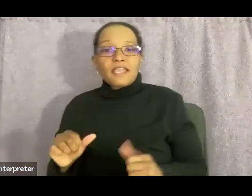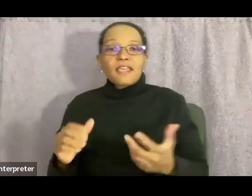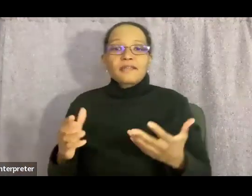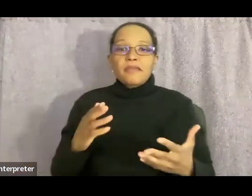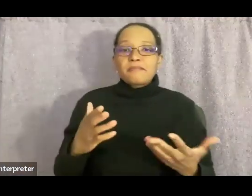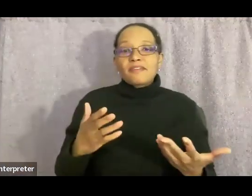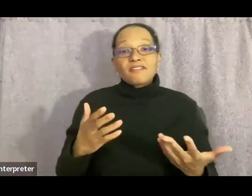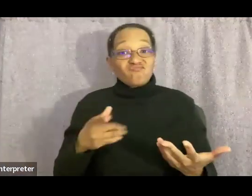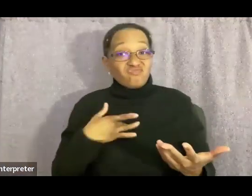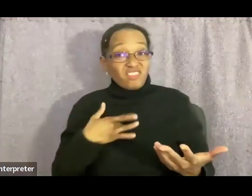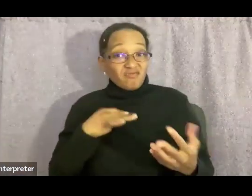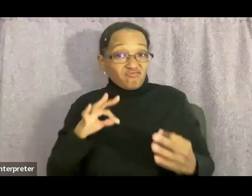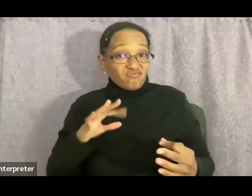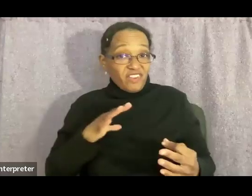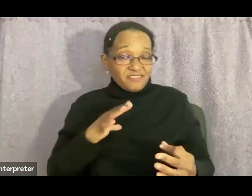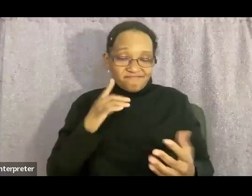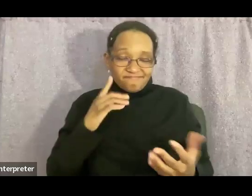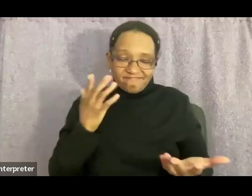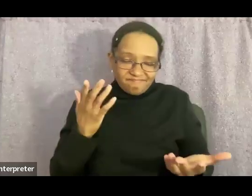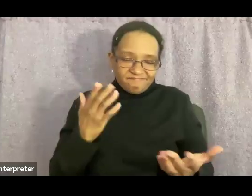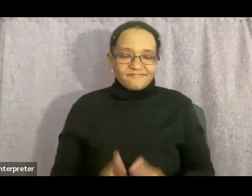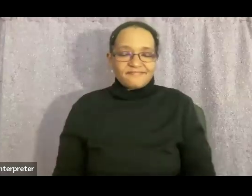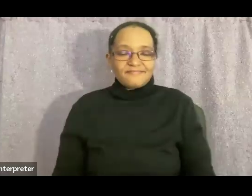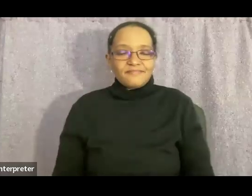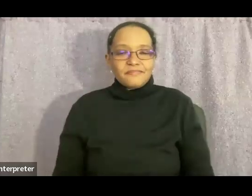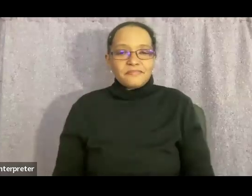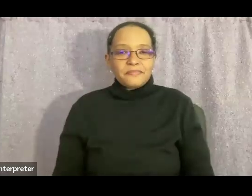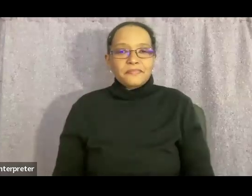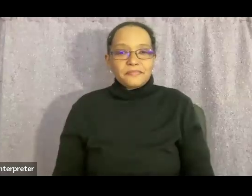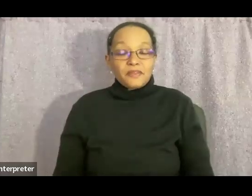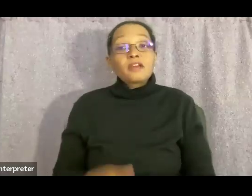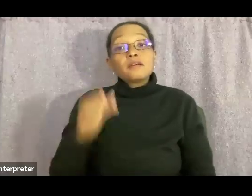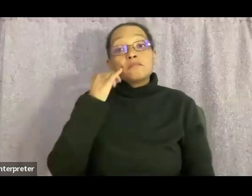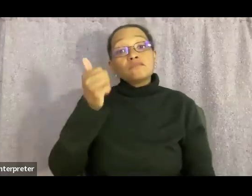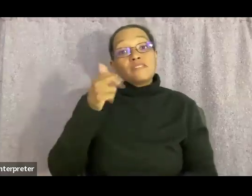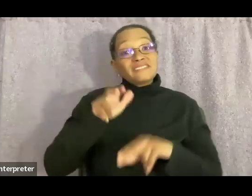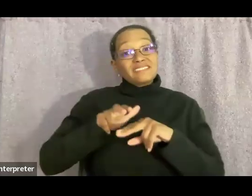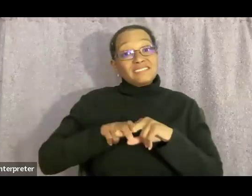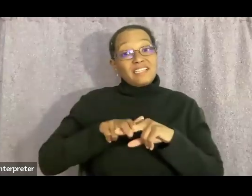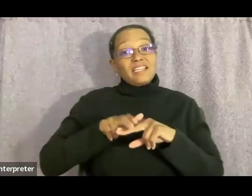Or maybe you're fine. Good for you. The next one we're going to do, if you are sitting, we're going to do a chair pose hold.